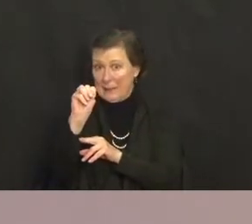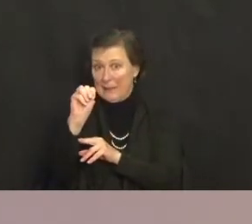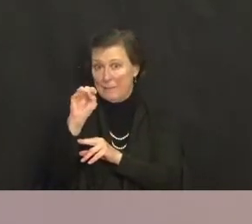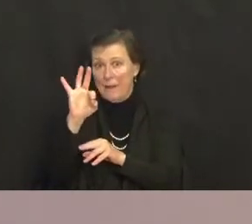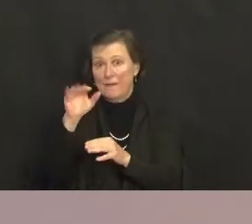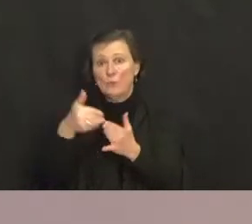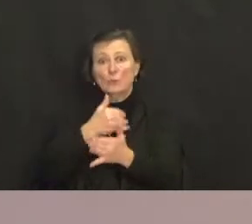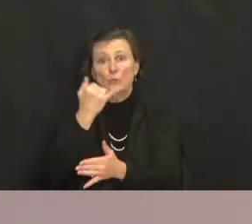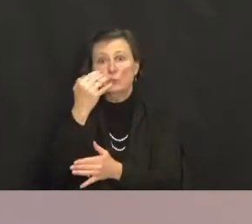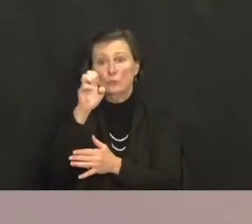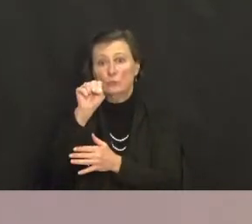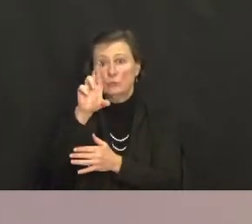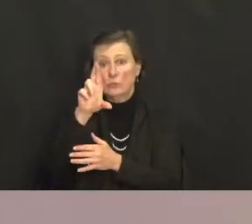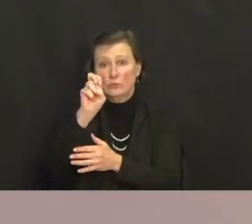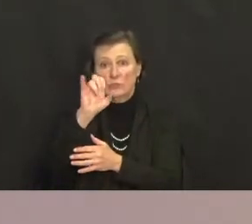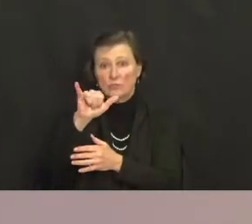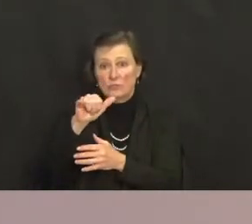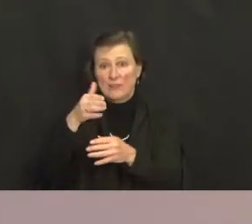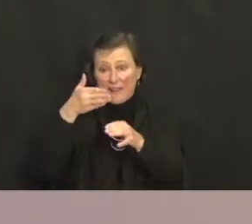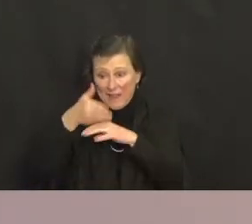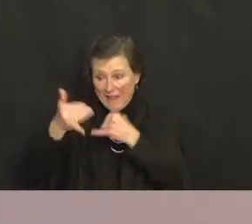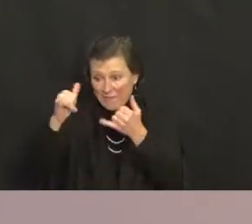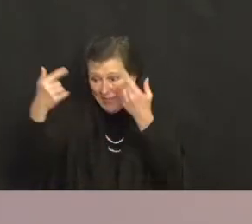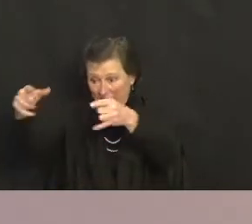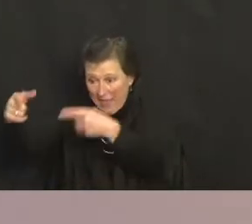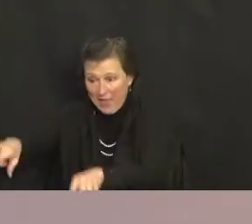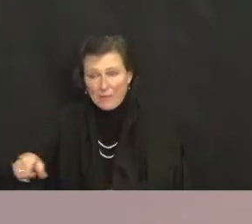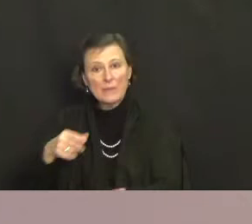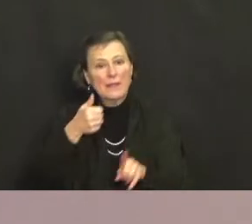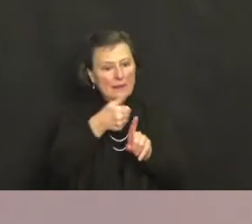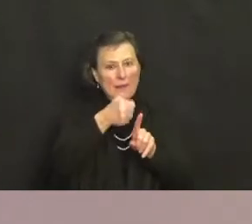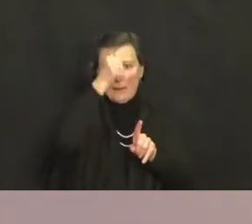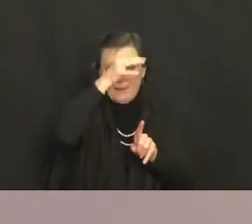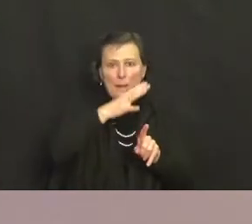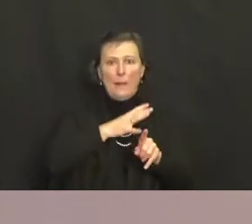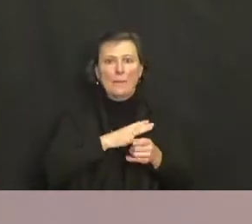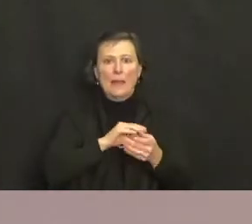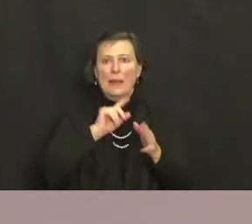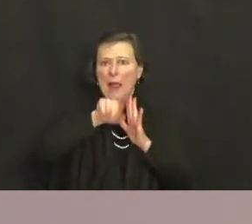he spent hours cleaning up our capitol, the heart of our democracy.